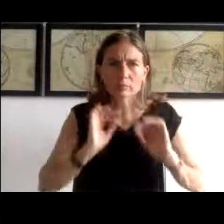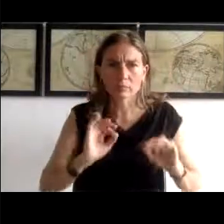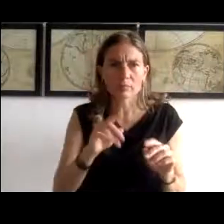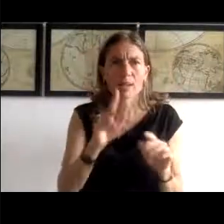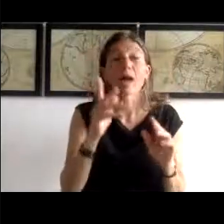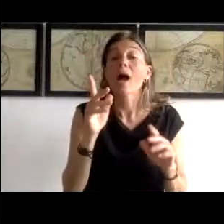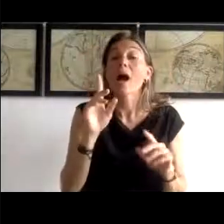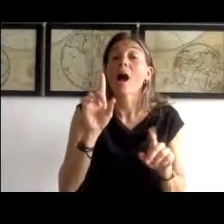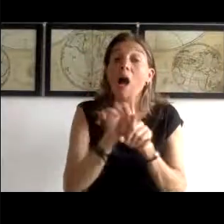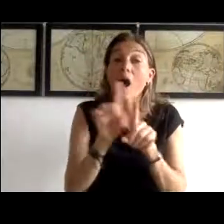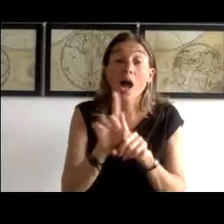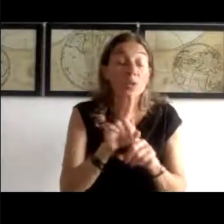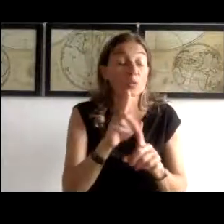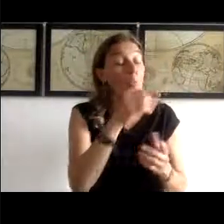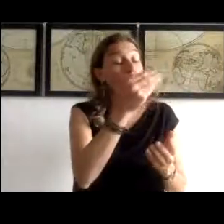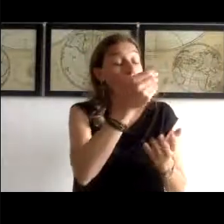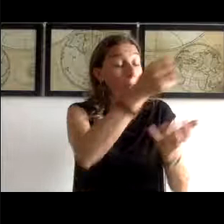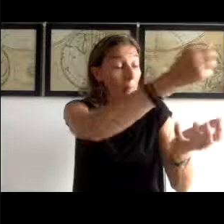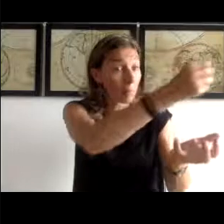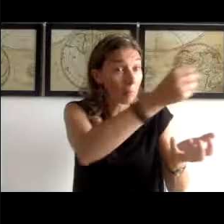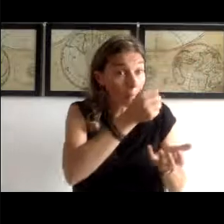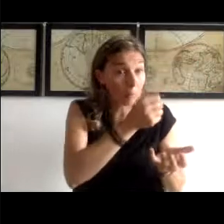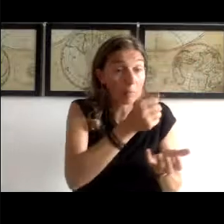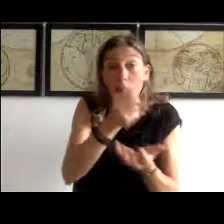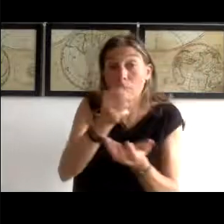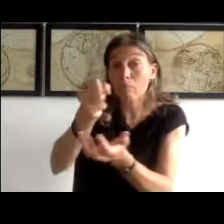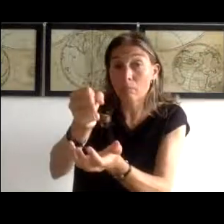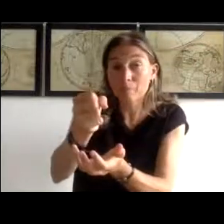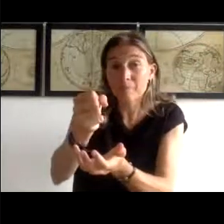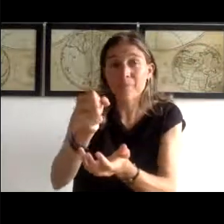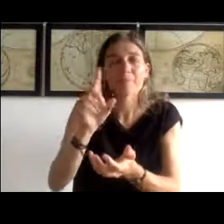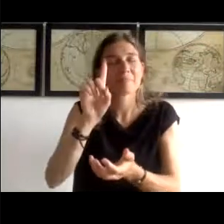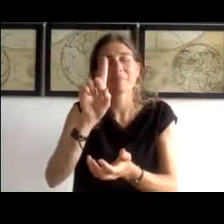from people in other countries and lose this fear of going abroad